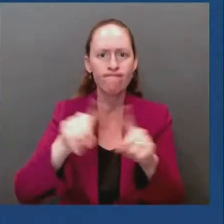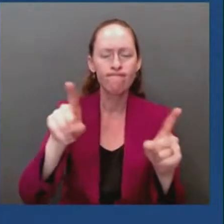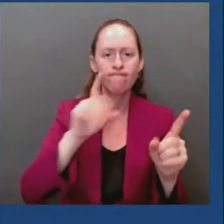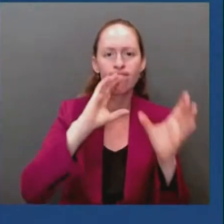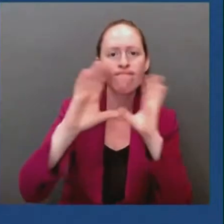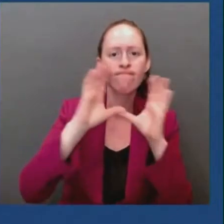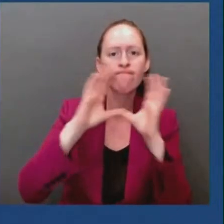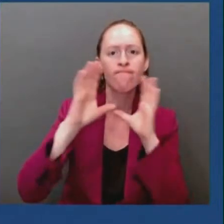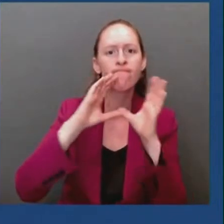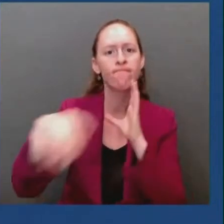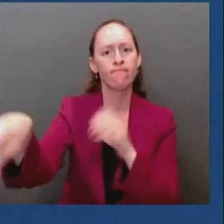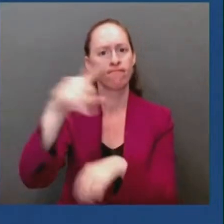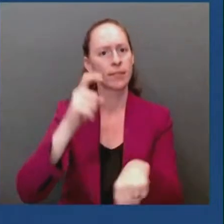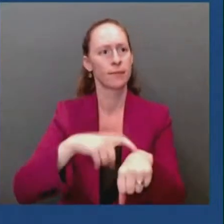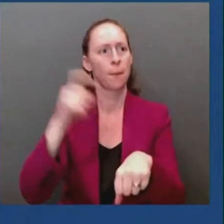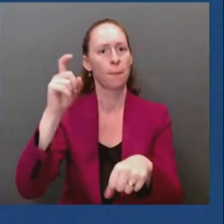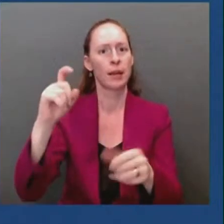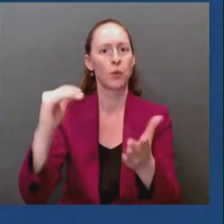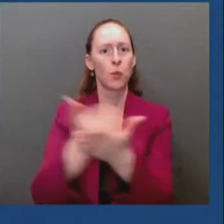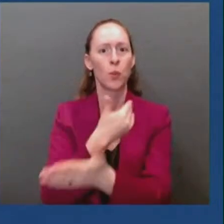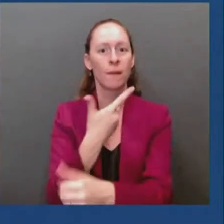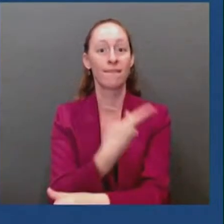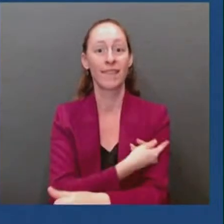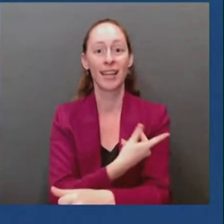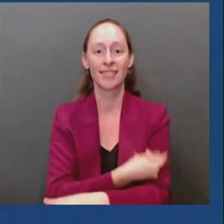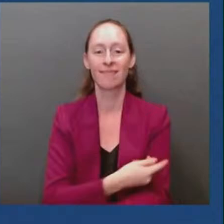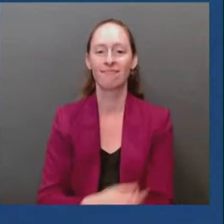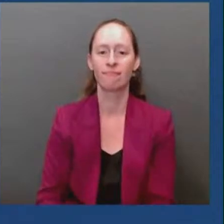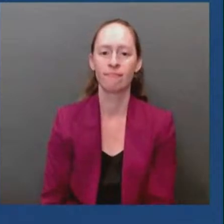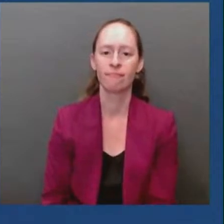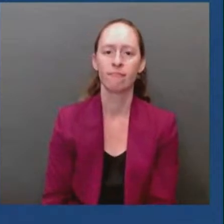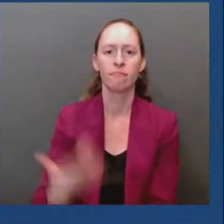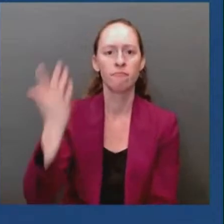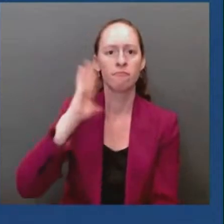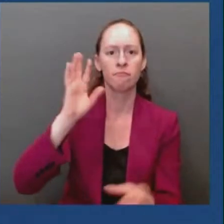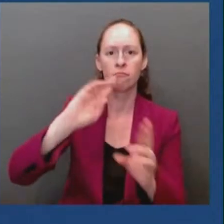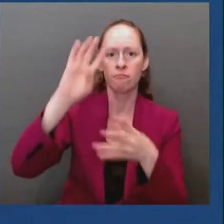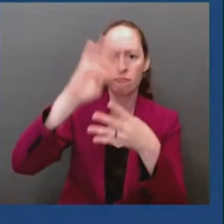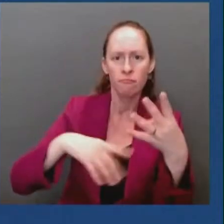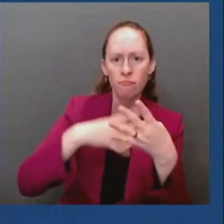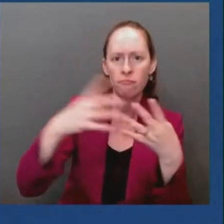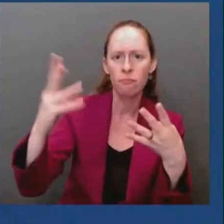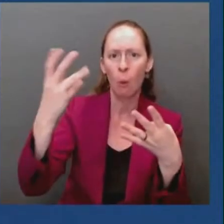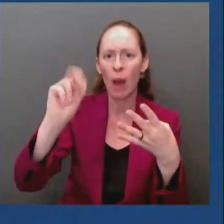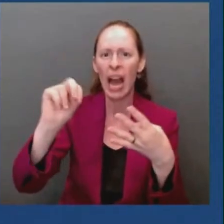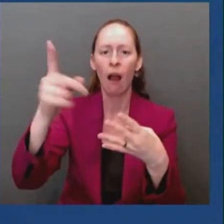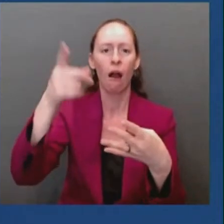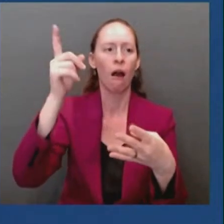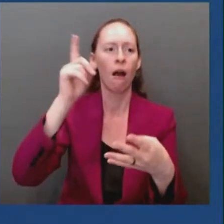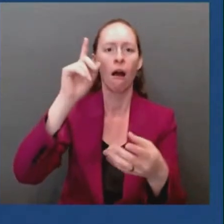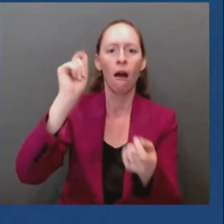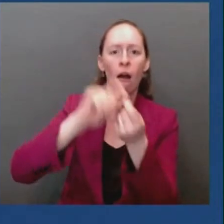MEDICARE EMAILS TO SHARE INFORMATION ON THESE UPDATED VACCINES, INCLUDING WHEN AND HOW TO GET THEM.